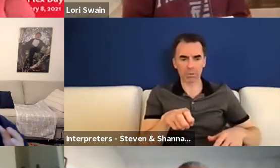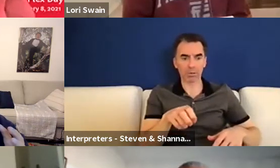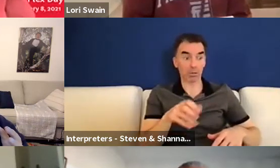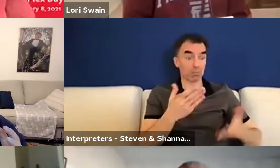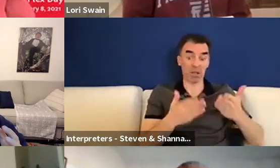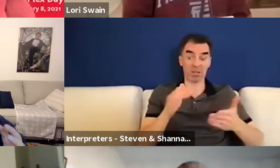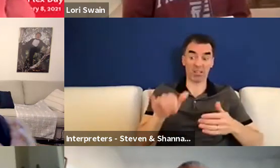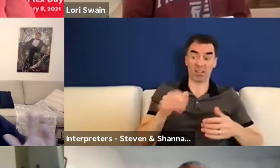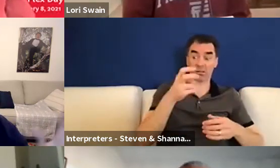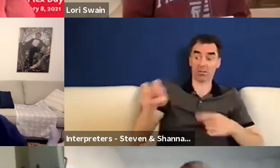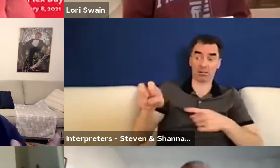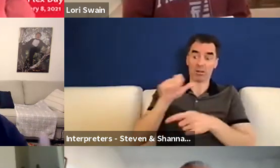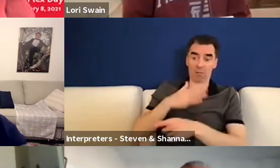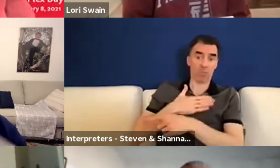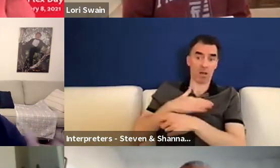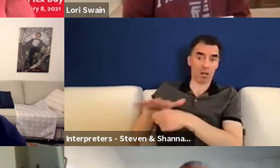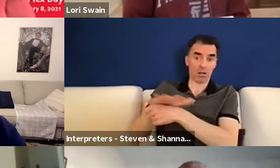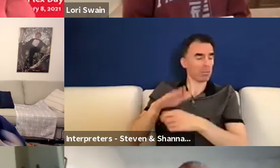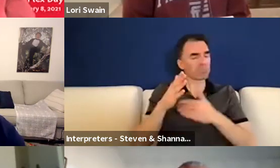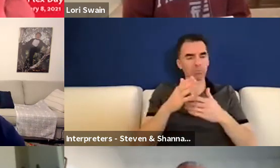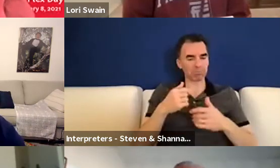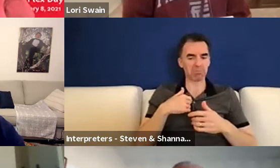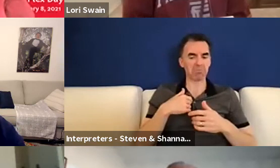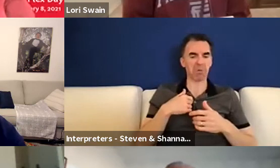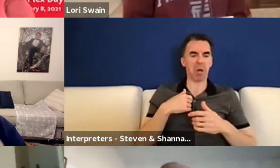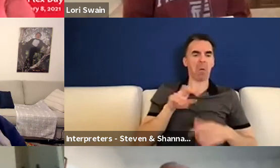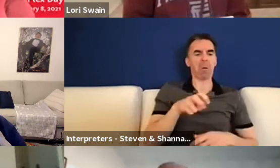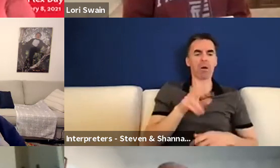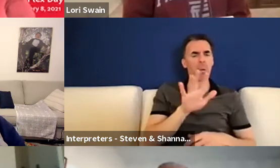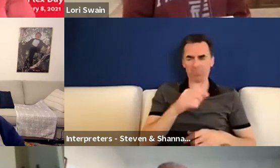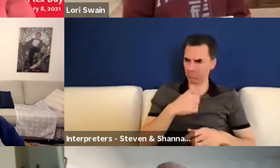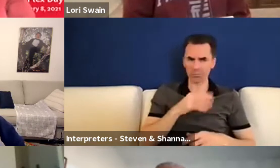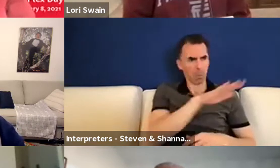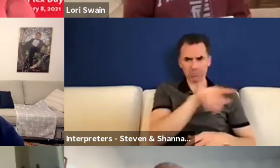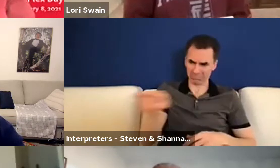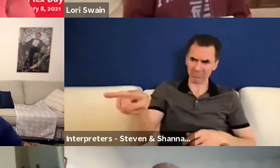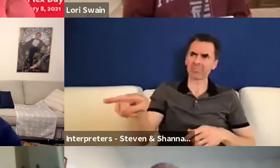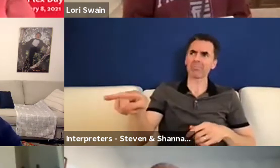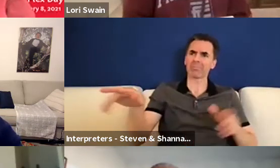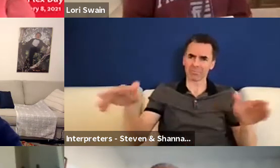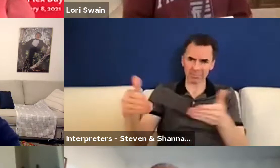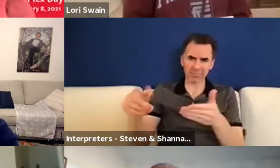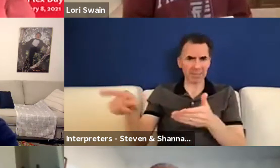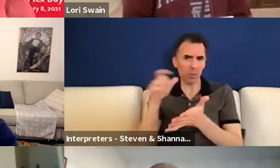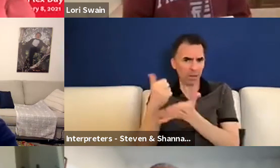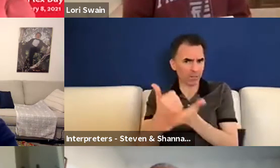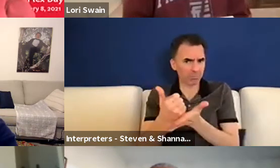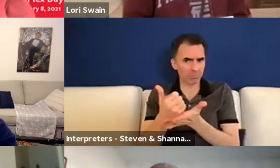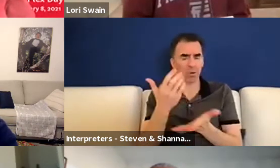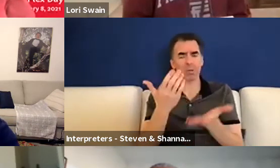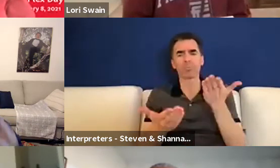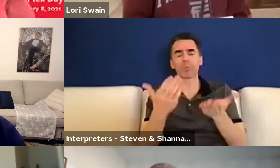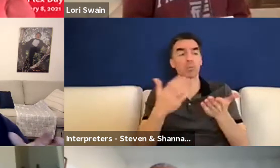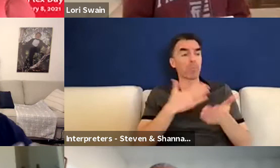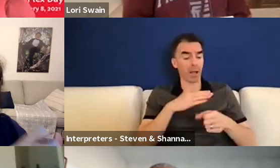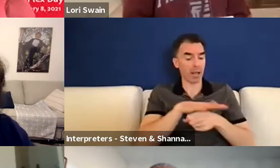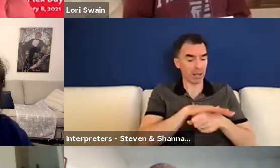faculty members, and talking about how you can collaborate or maybe you offer one class one semester in your area and one class in